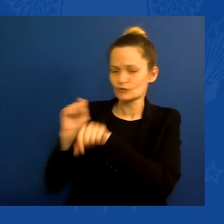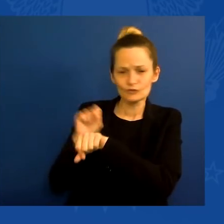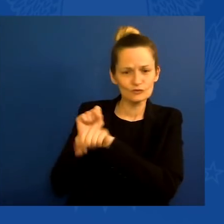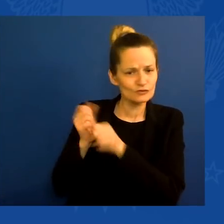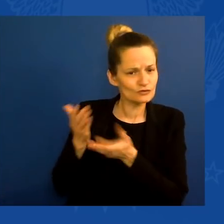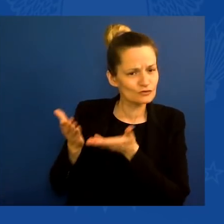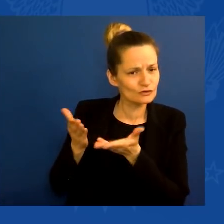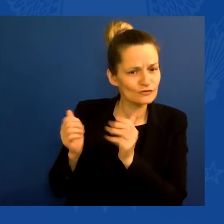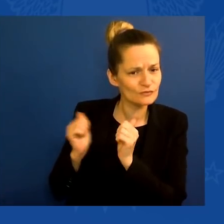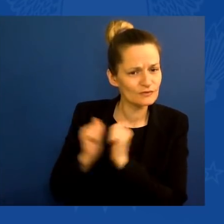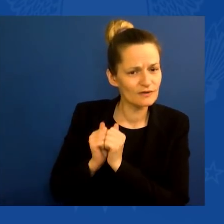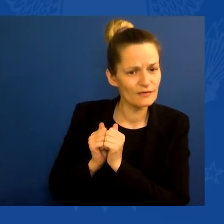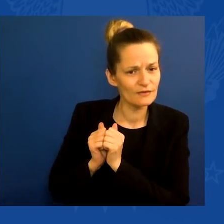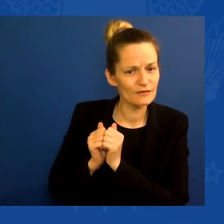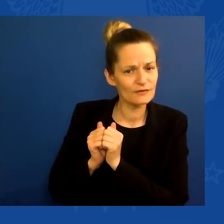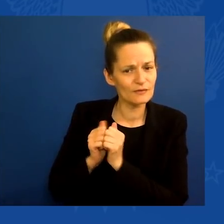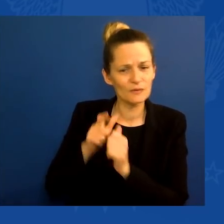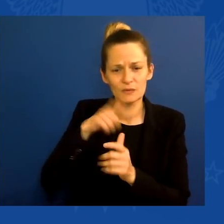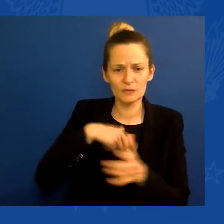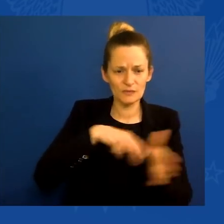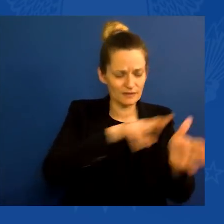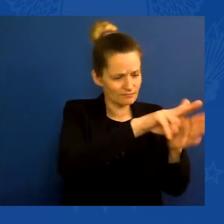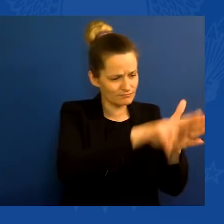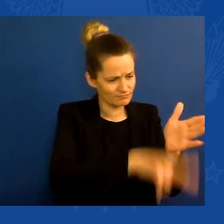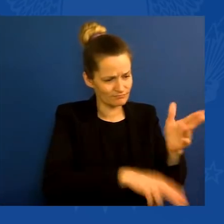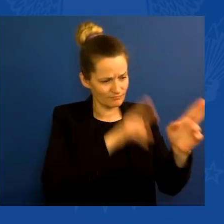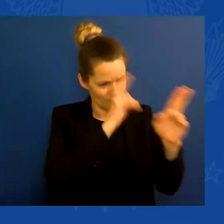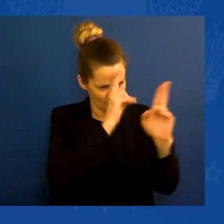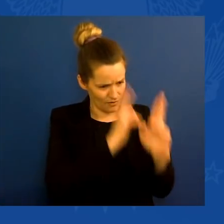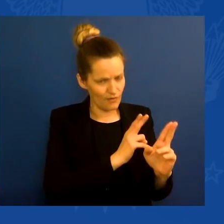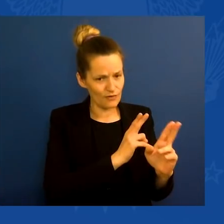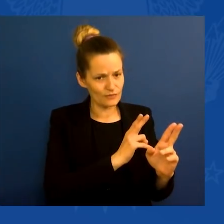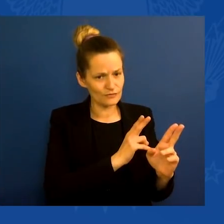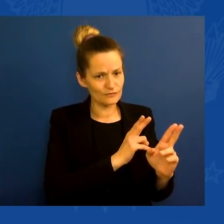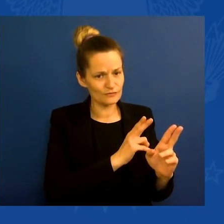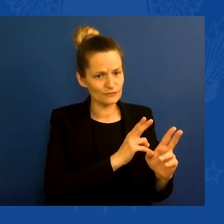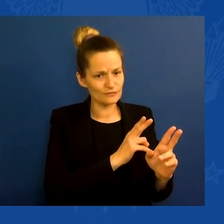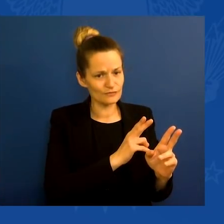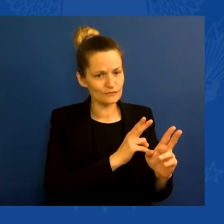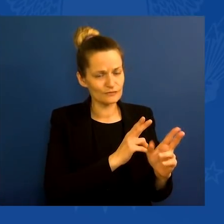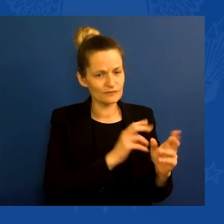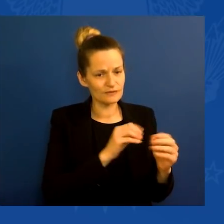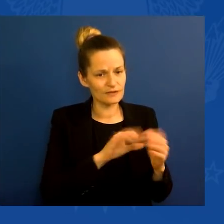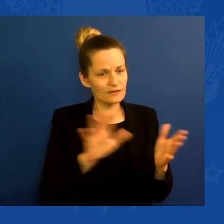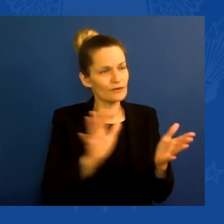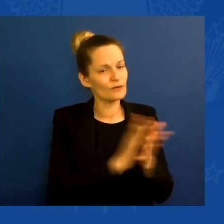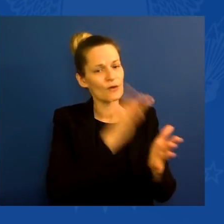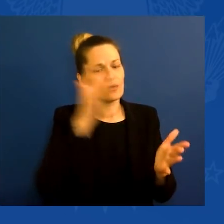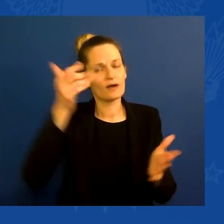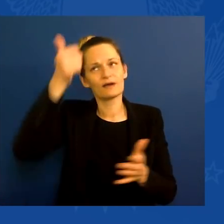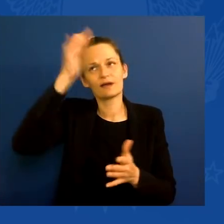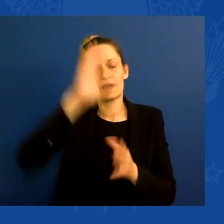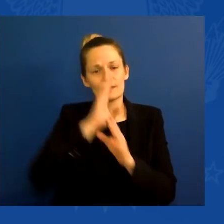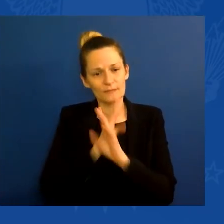May God bless you all. And may God protect our police and our troops. God bless you.